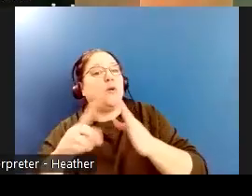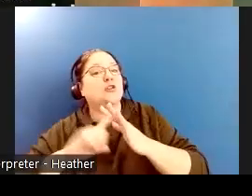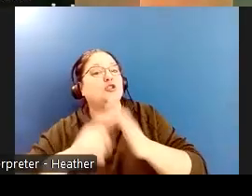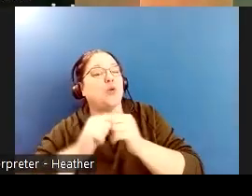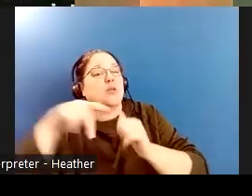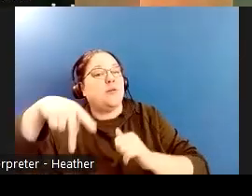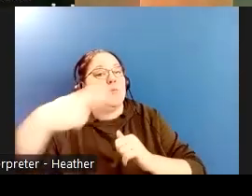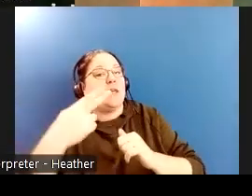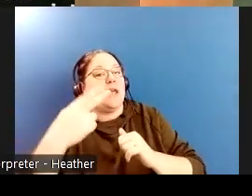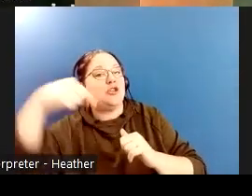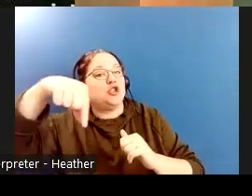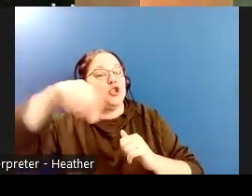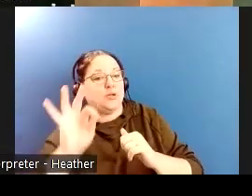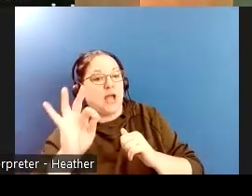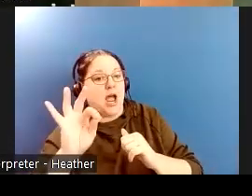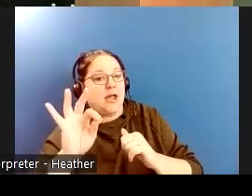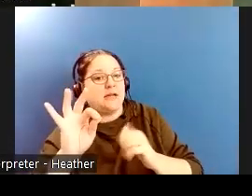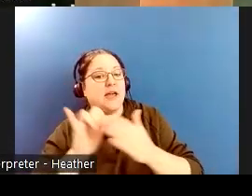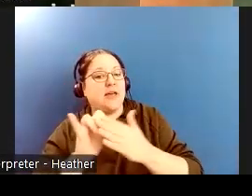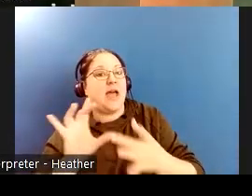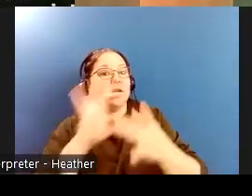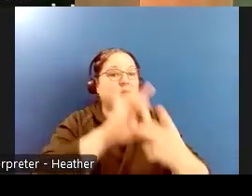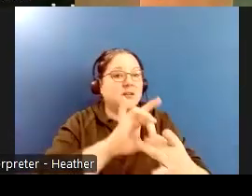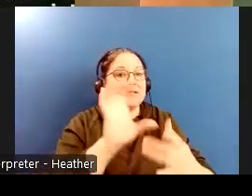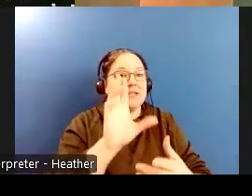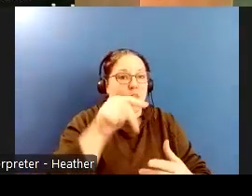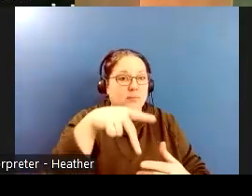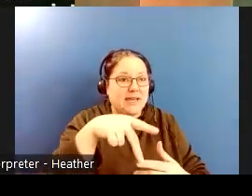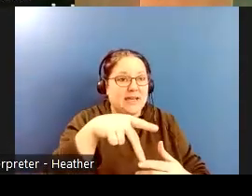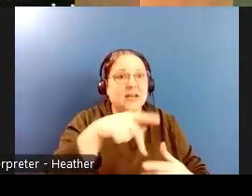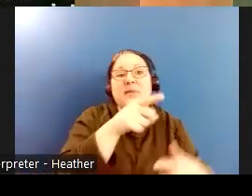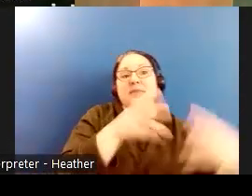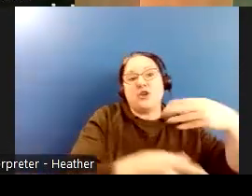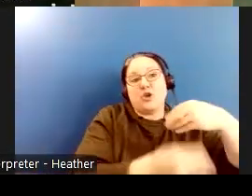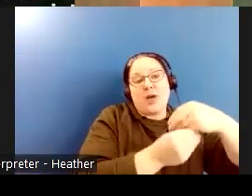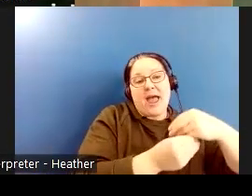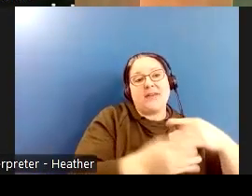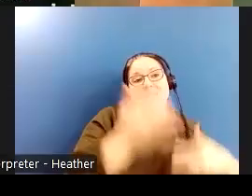we know that's going to be associated with CRP, but then we add the signness behavior inventory,